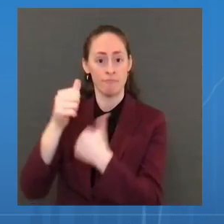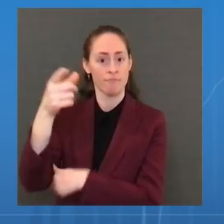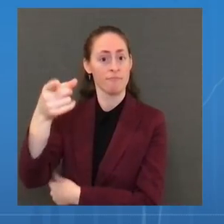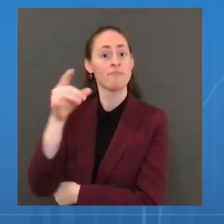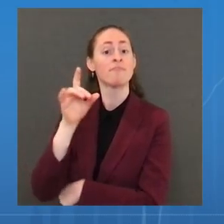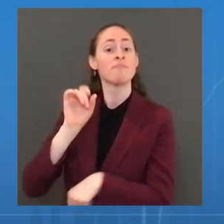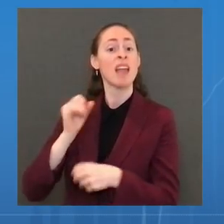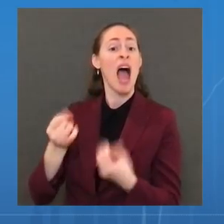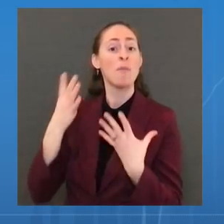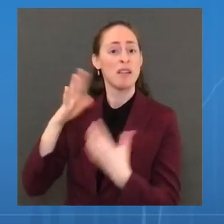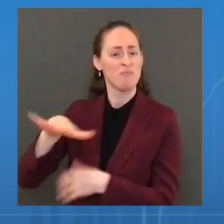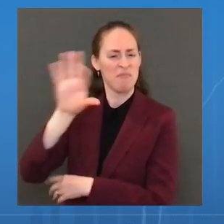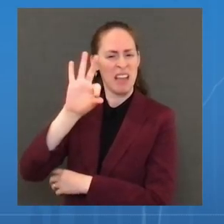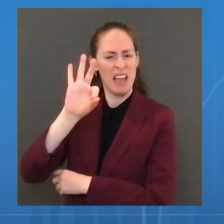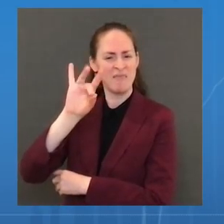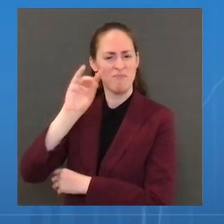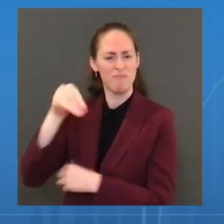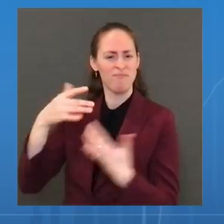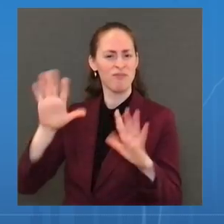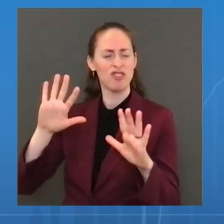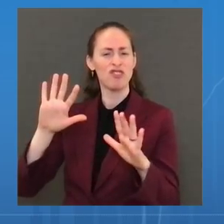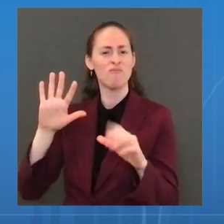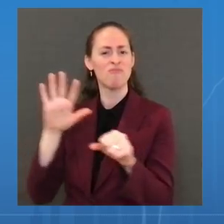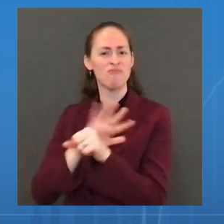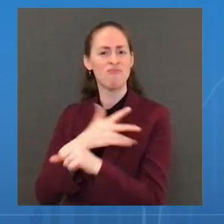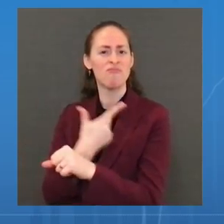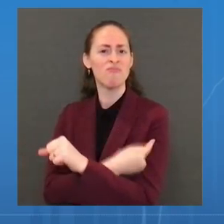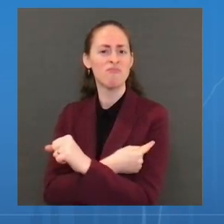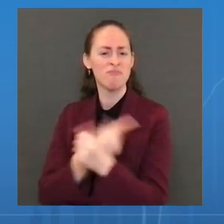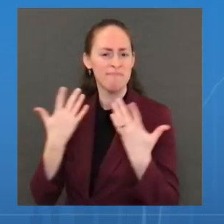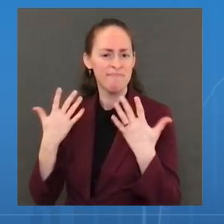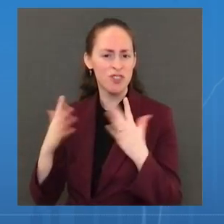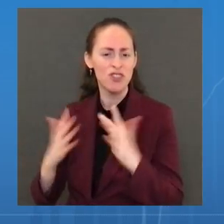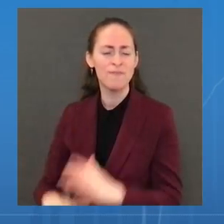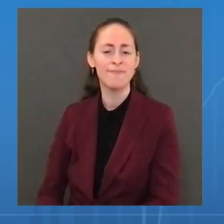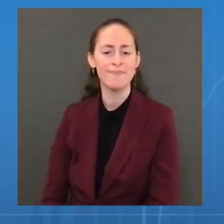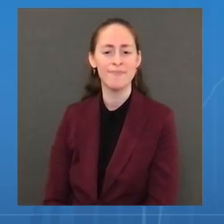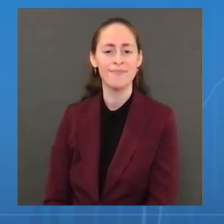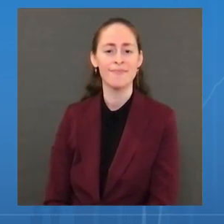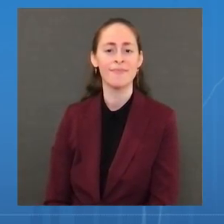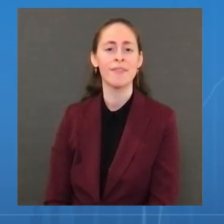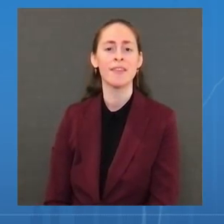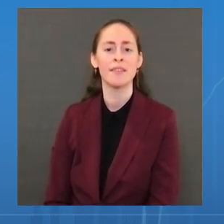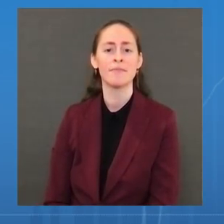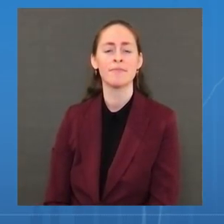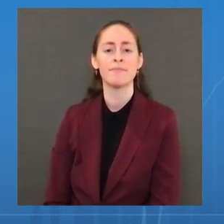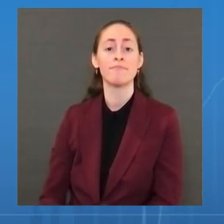after the President announced the requirement. At the FBI, 99 percent compliance.